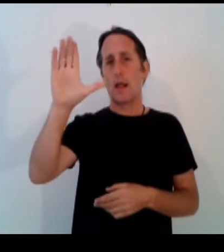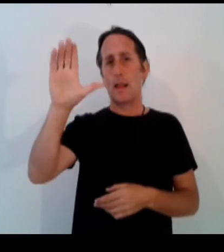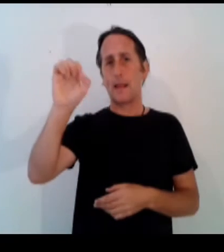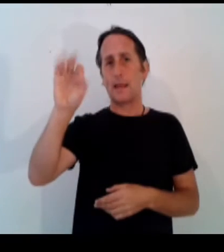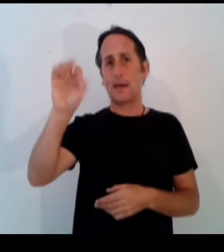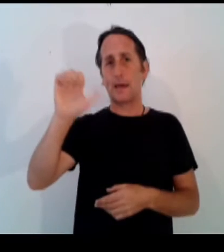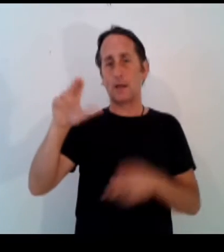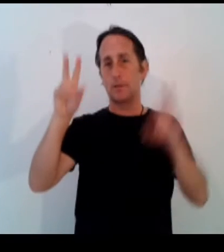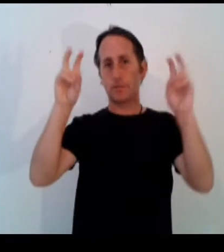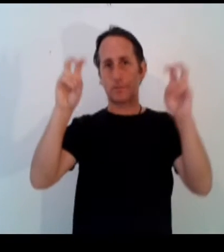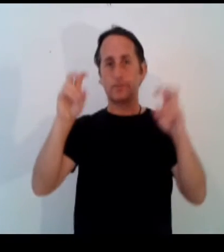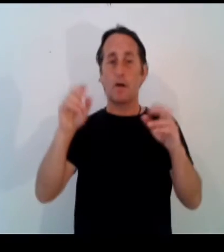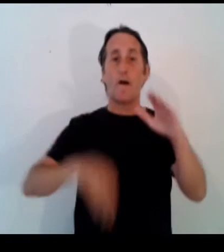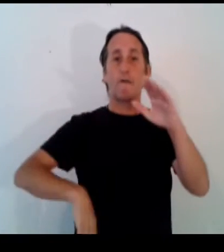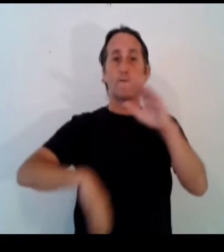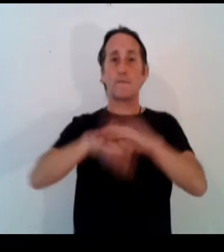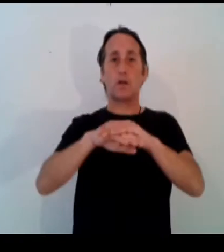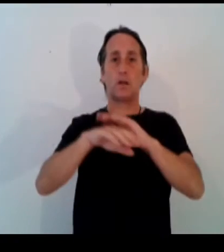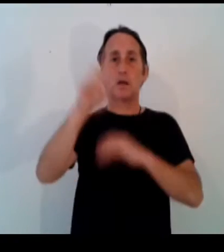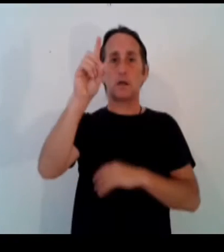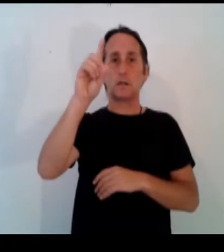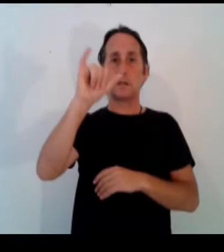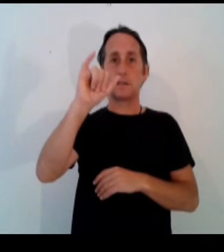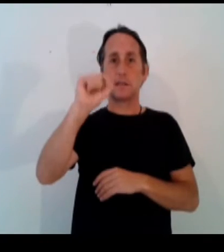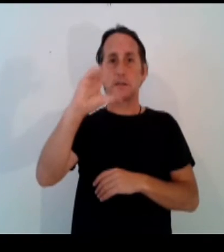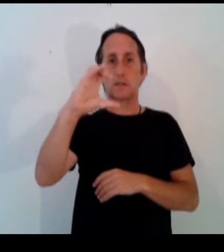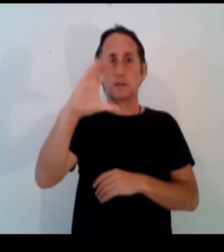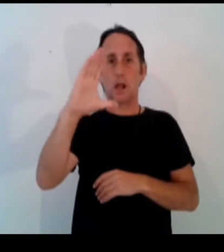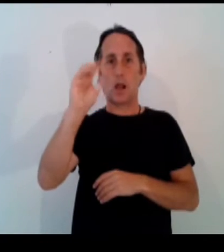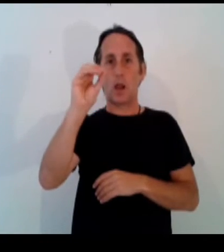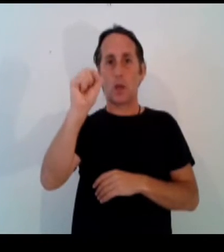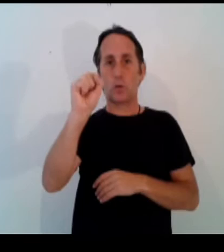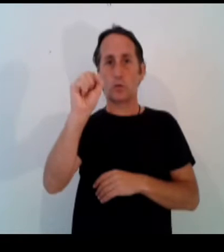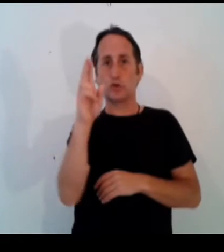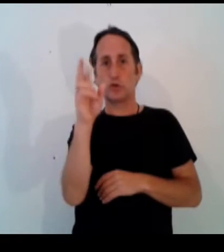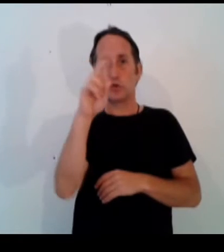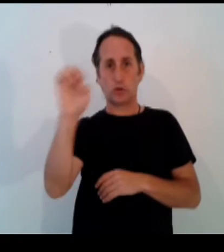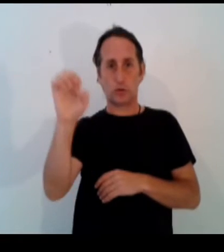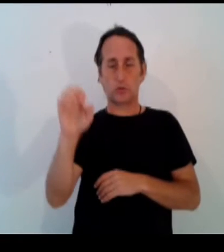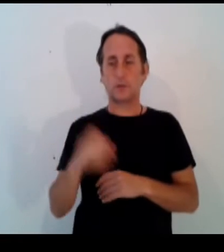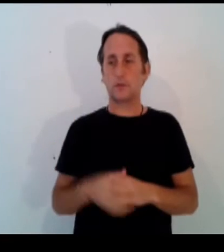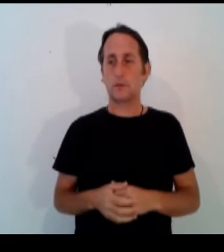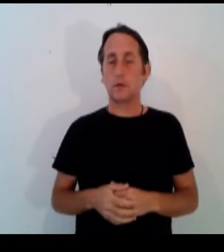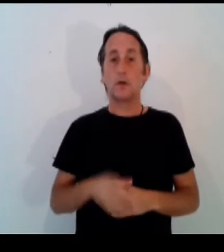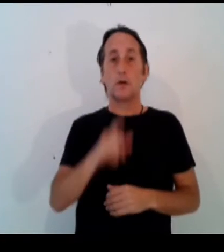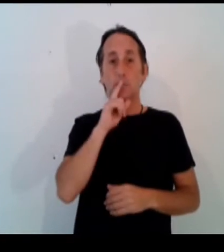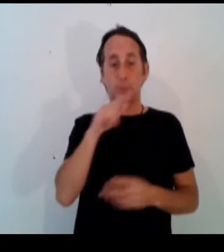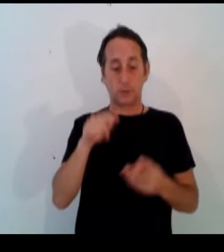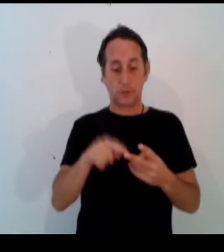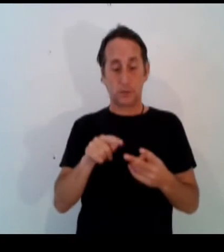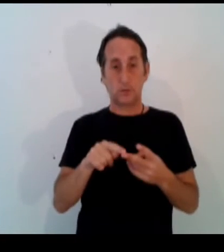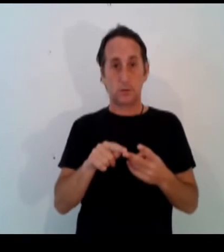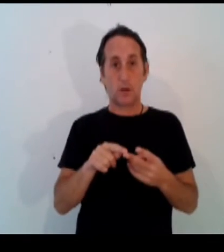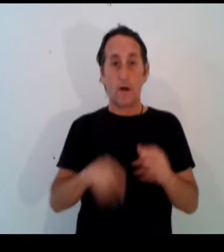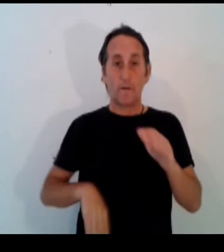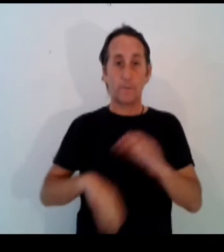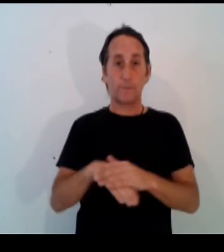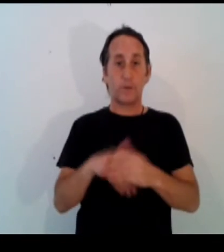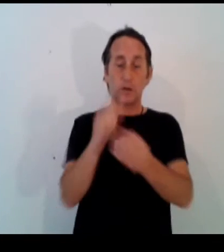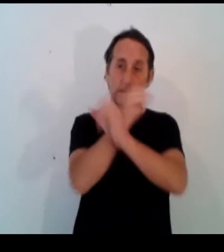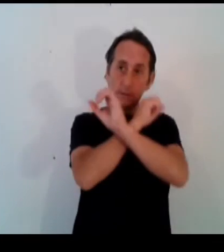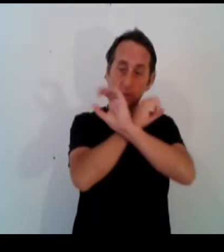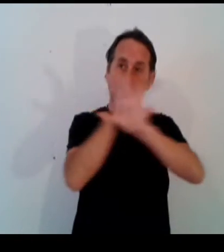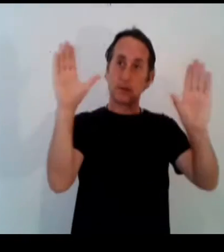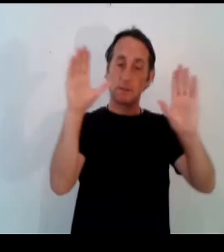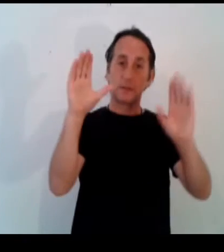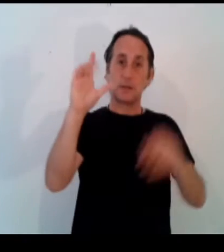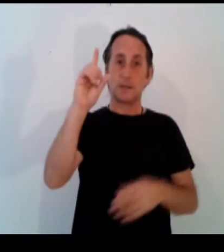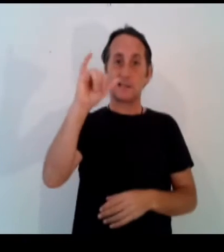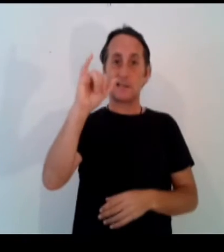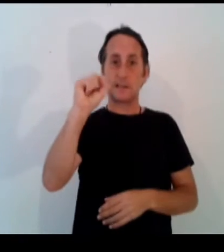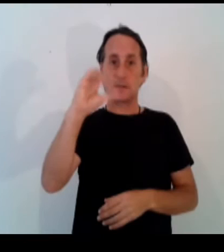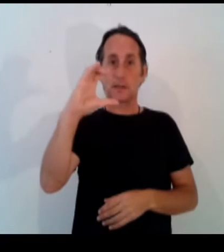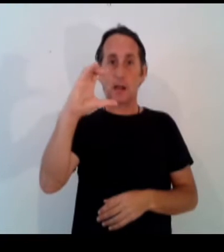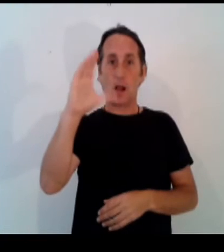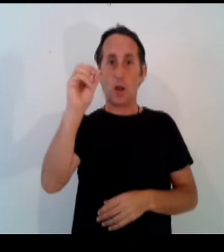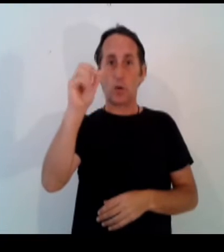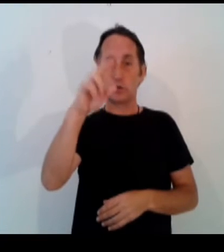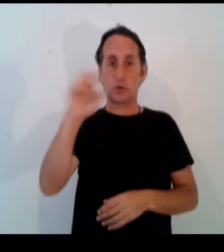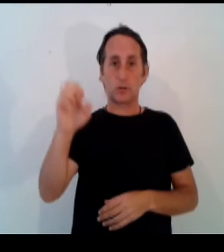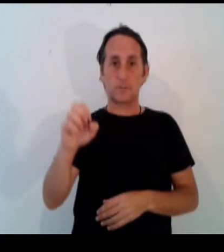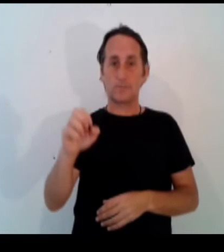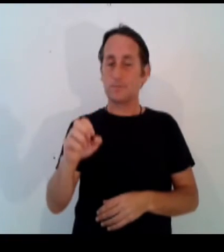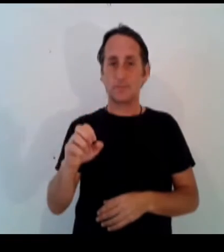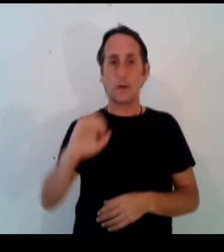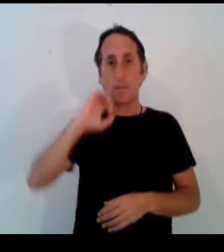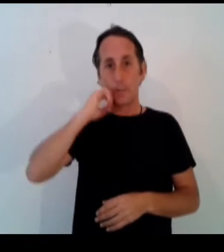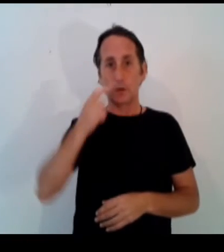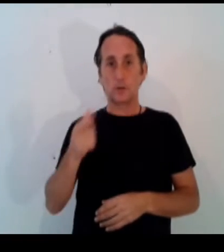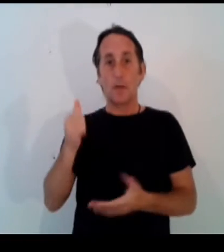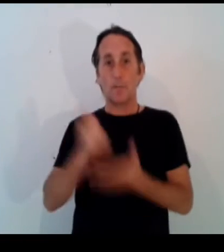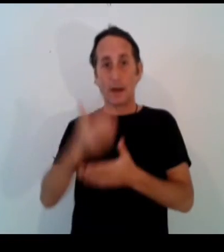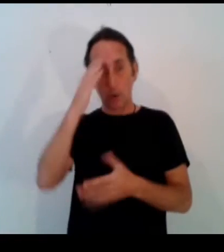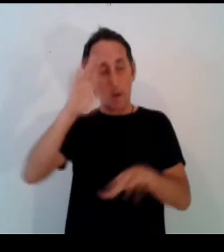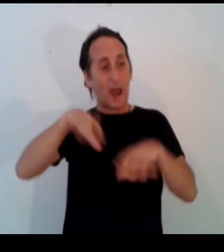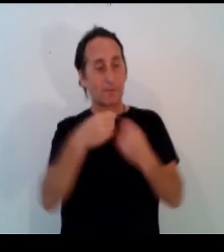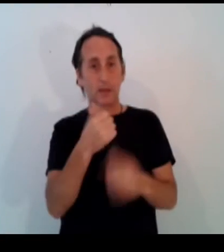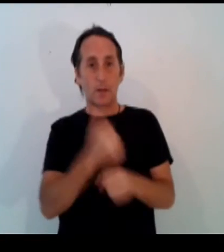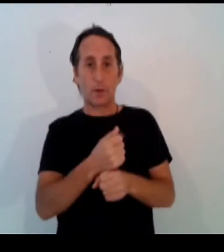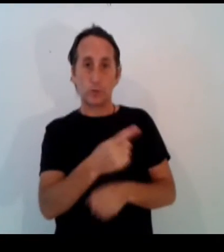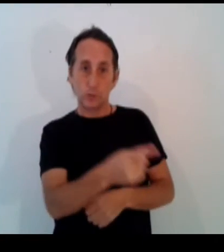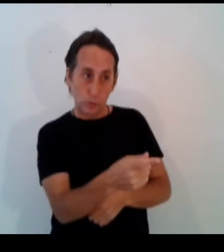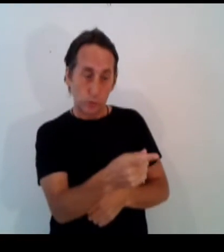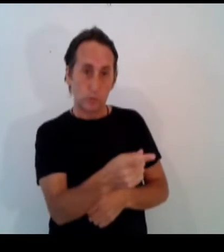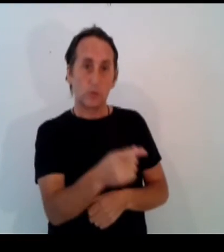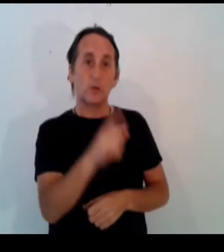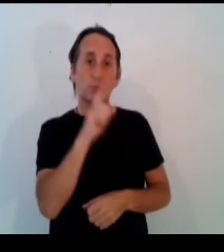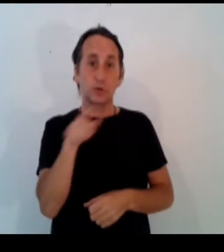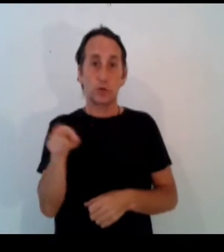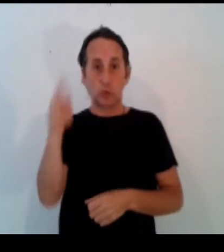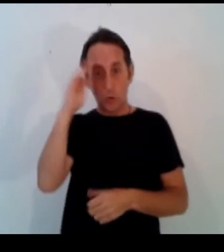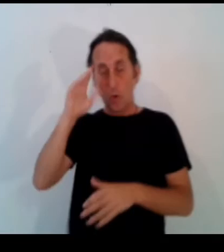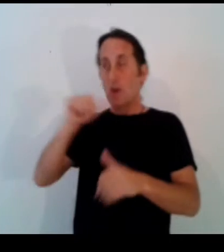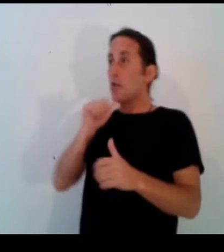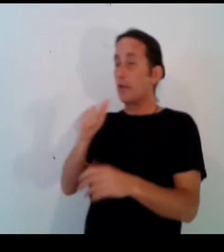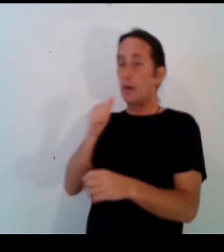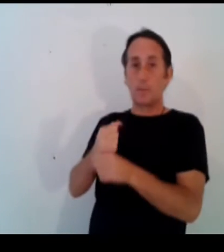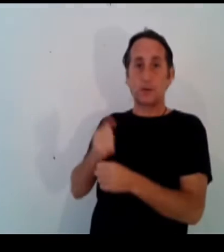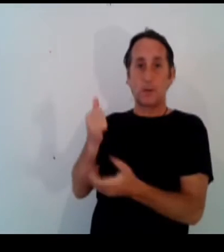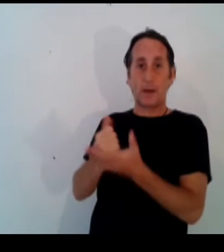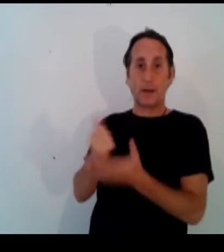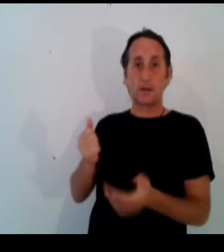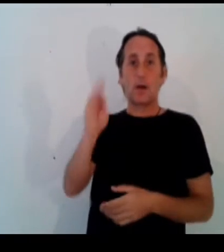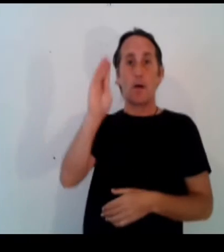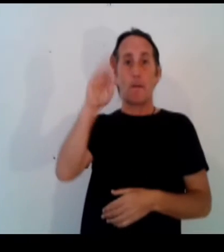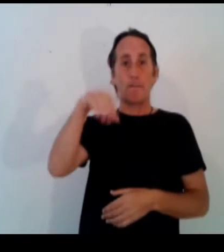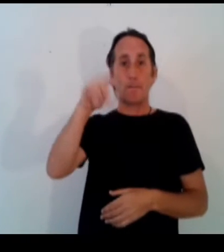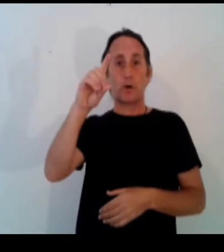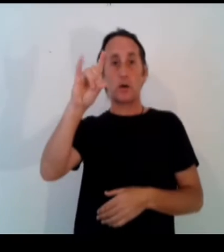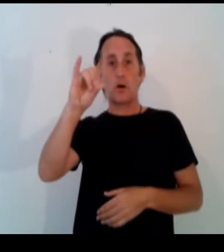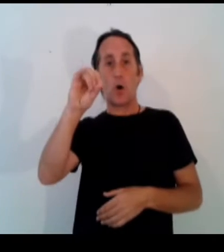and basically you know nothing about the banks, all the bondholders, it's kept secret who they are,